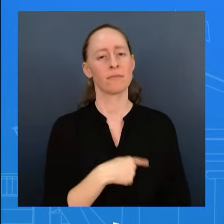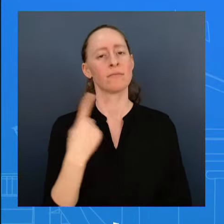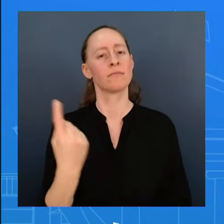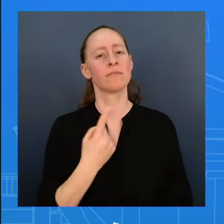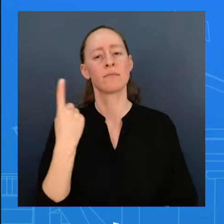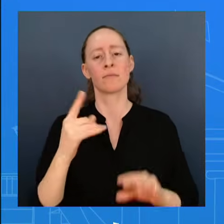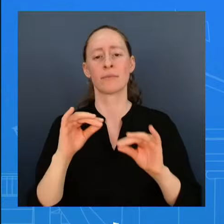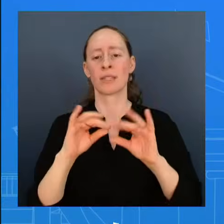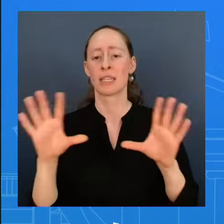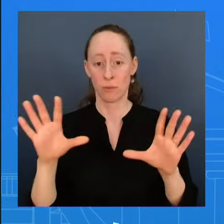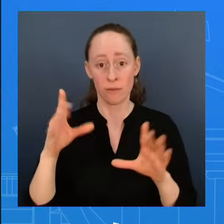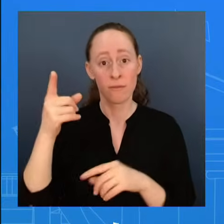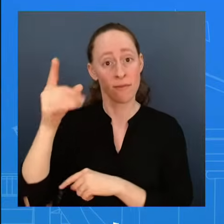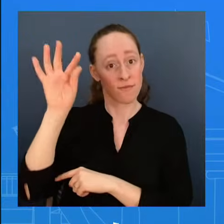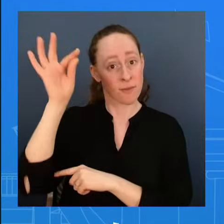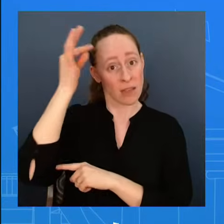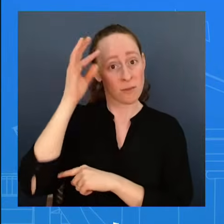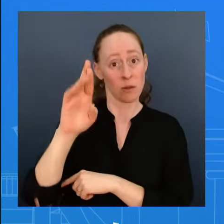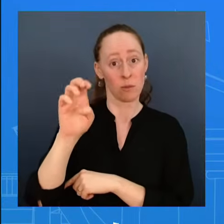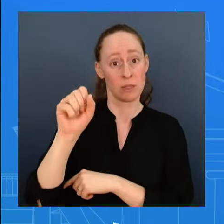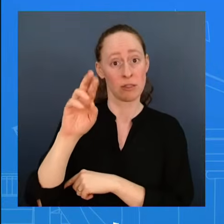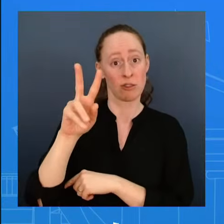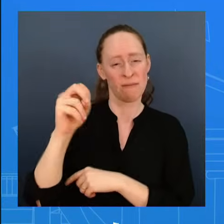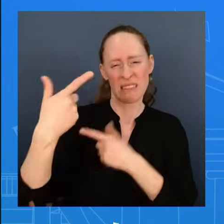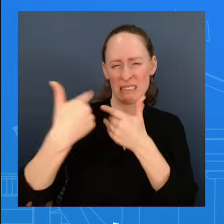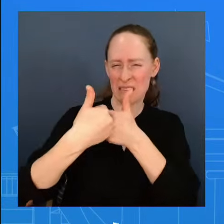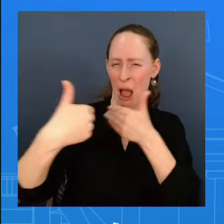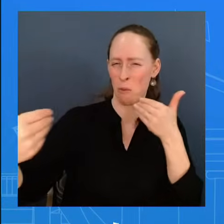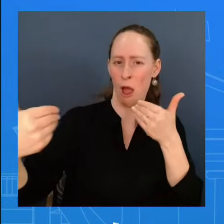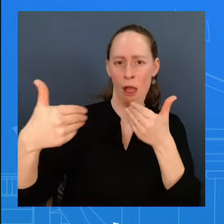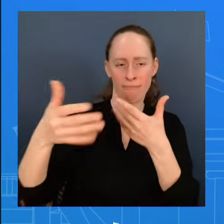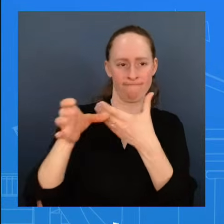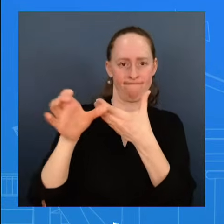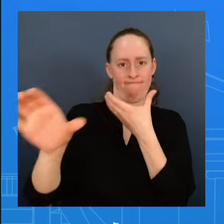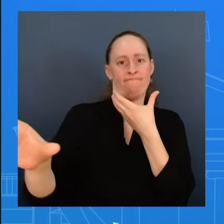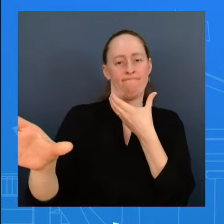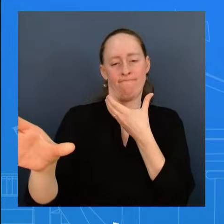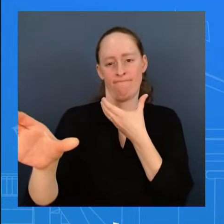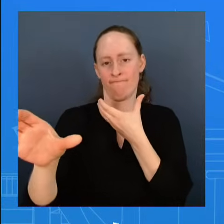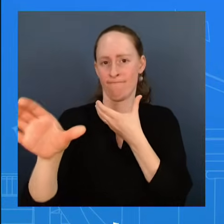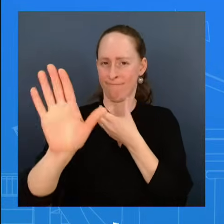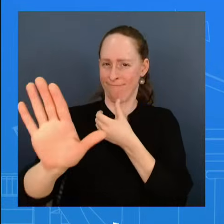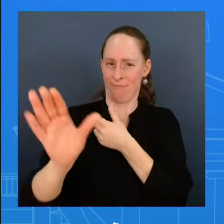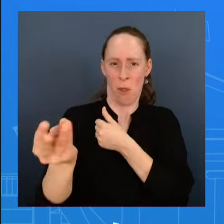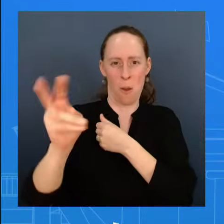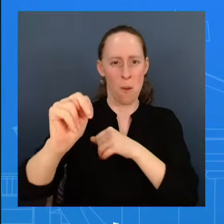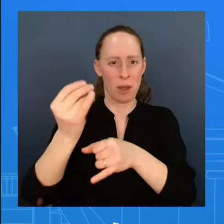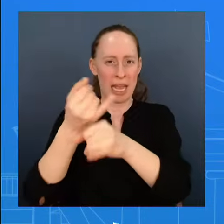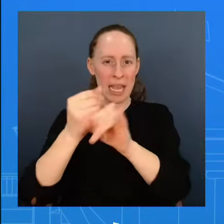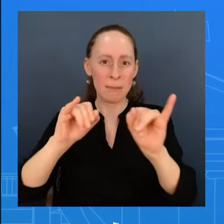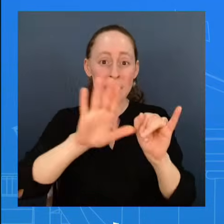It is important that they have their independence as they're making that very important monetary policies that they have to make.